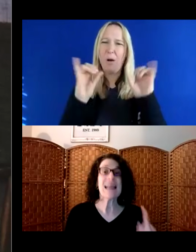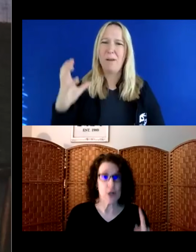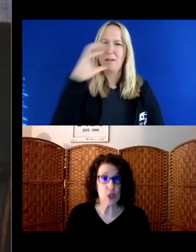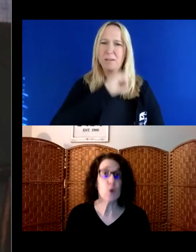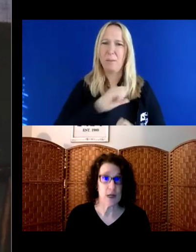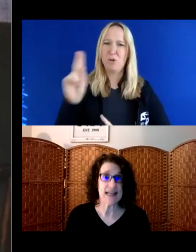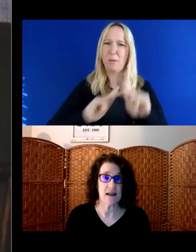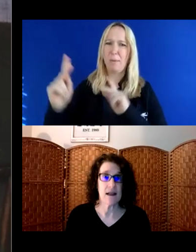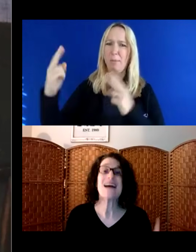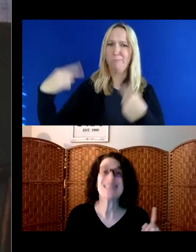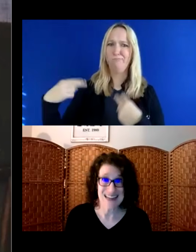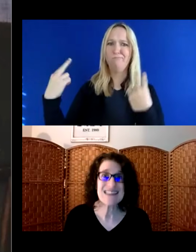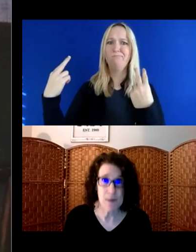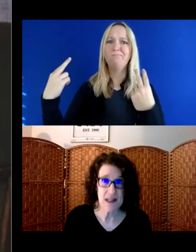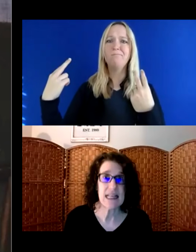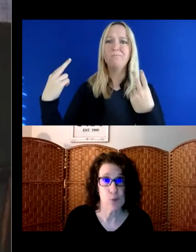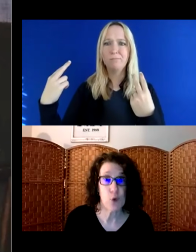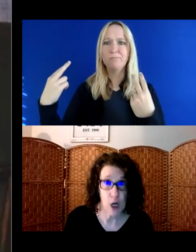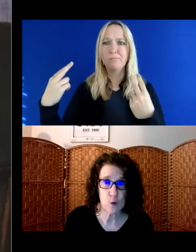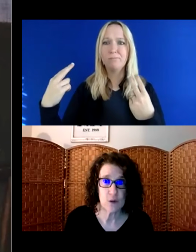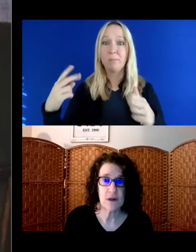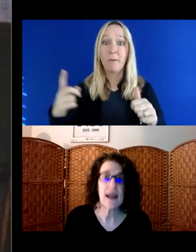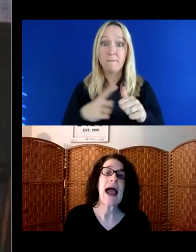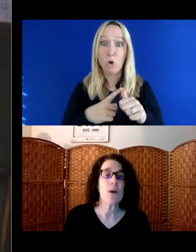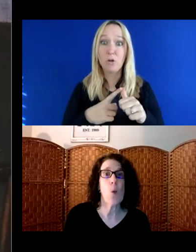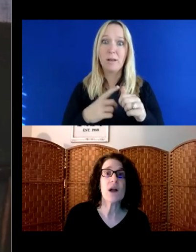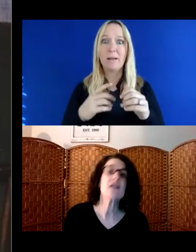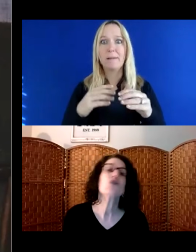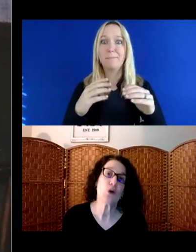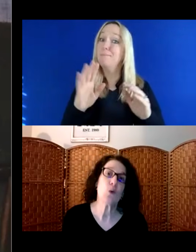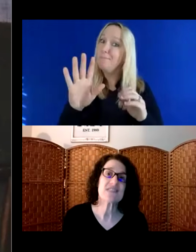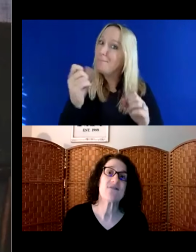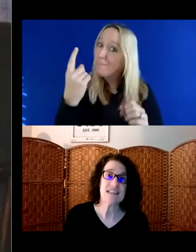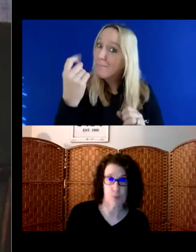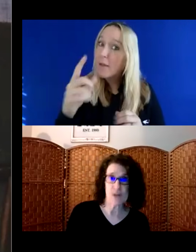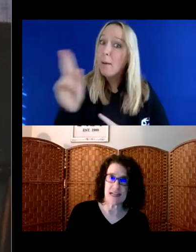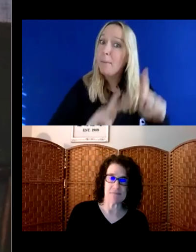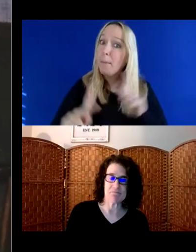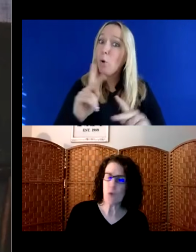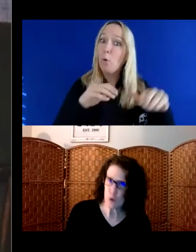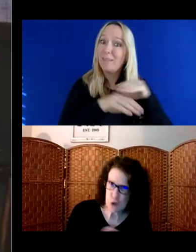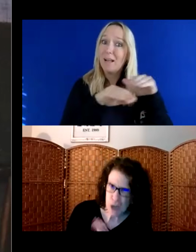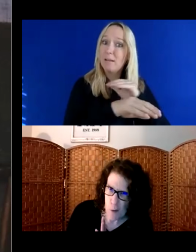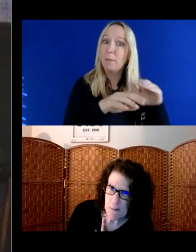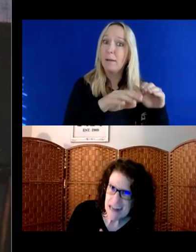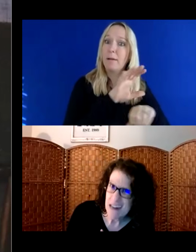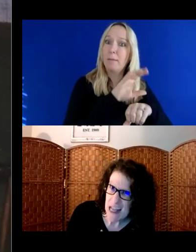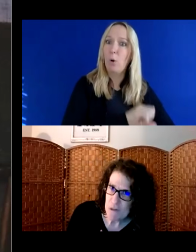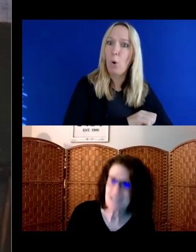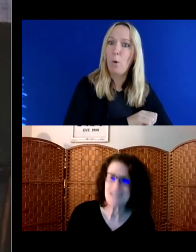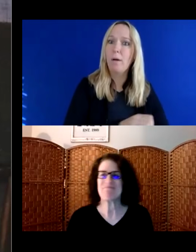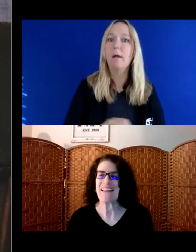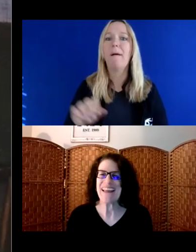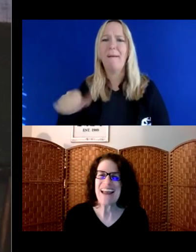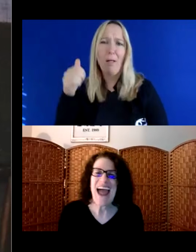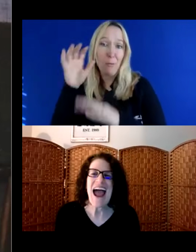including accessibility pros, and one U.S. Vice President, who shall remain nameless --